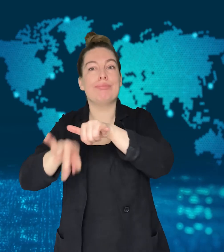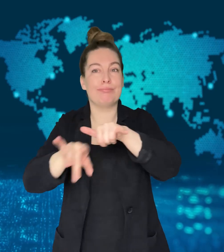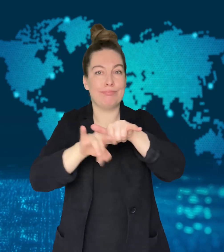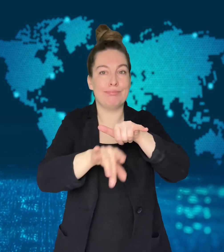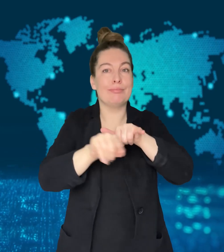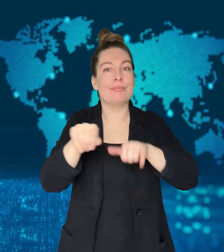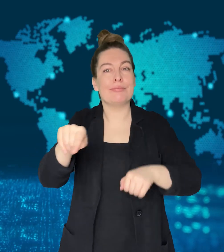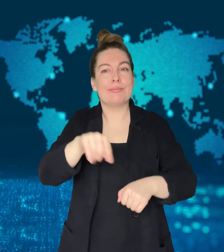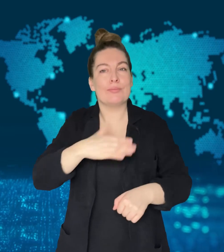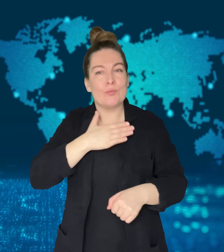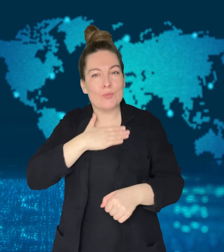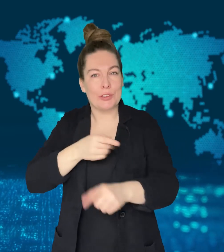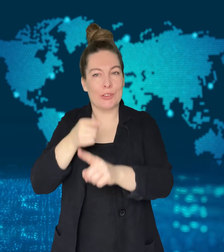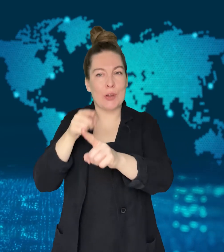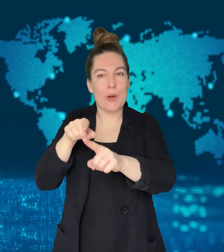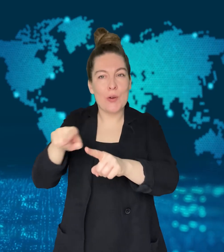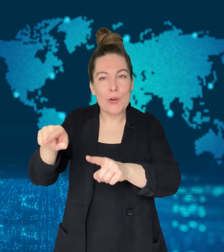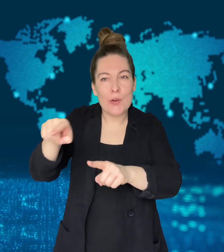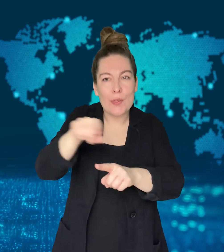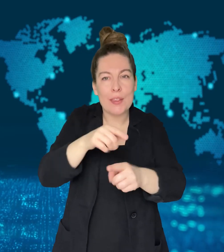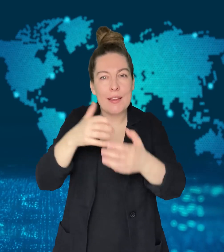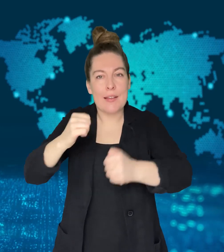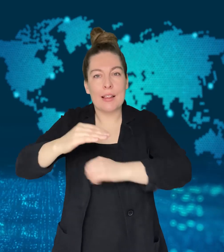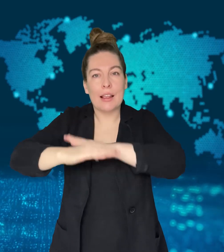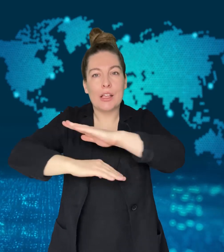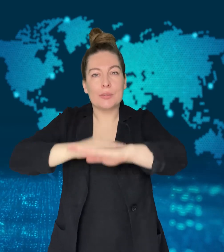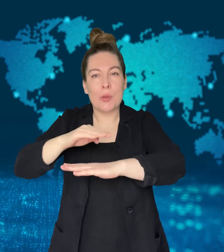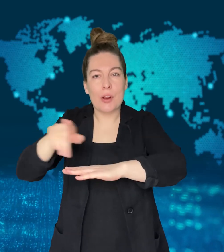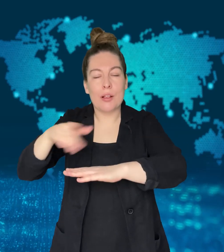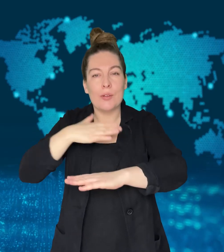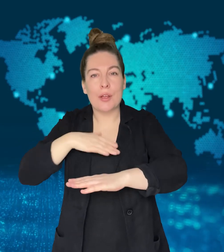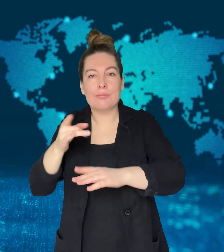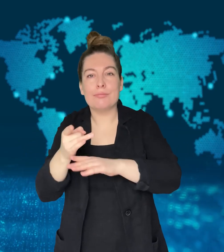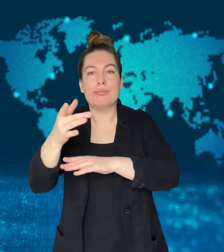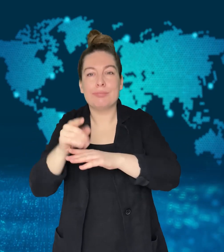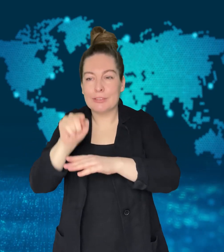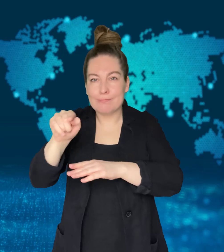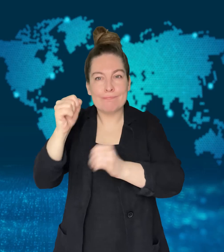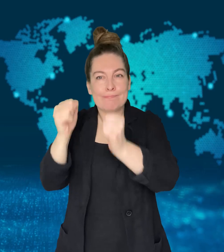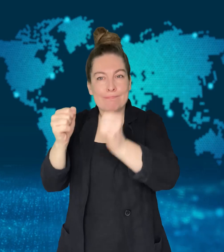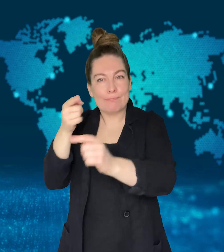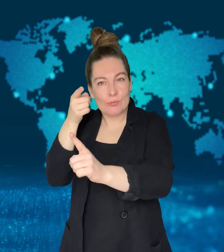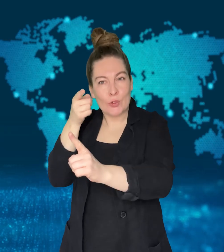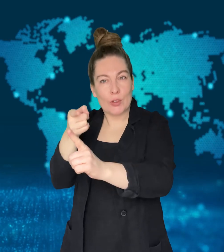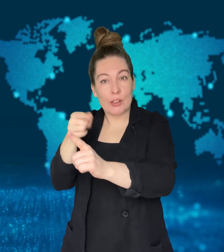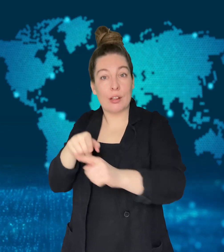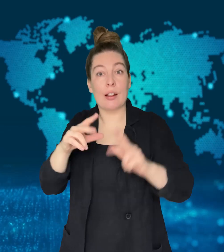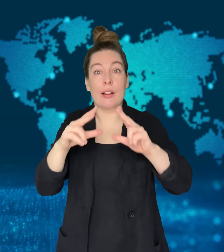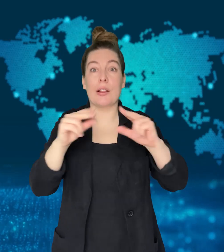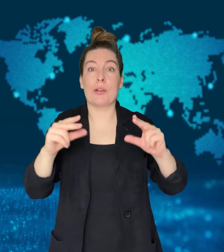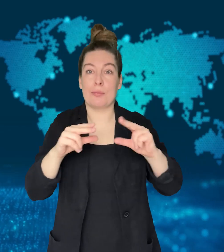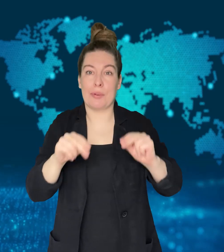both air and ground invasions because of their support of Hezbollah and Hamas during